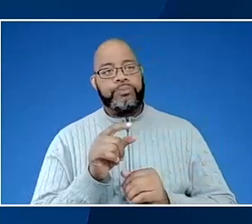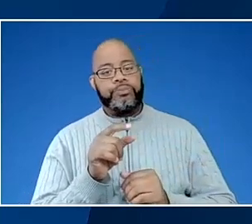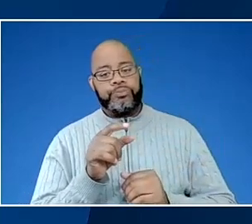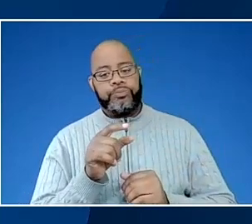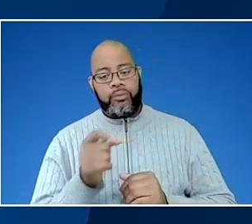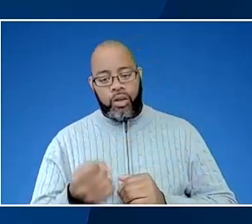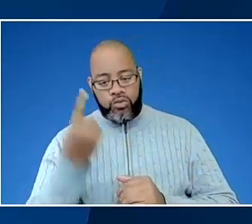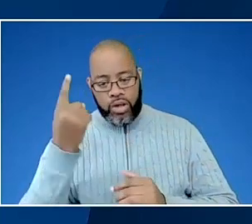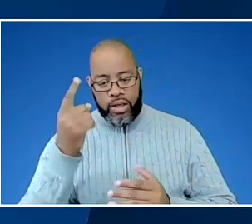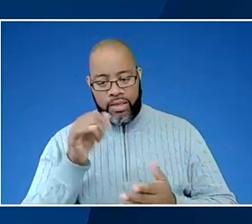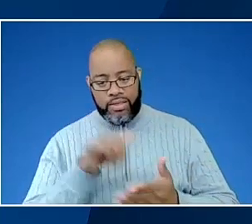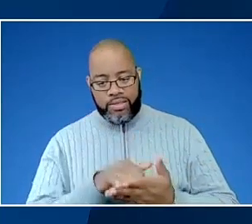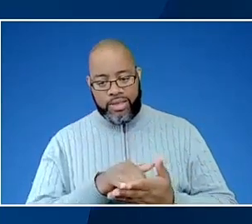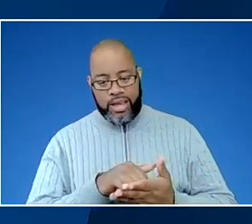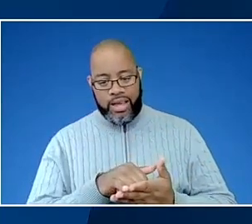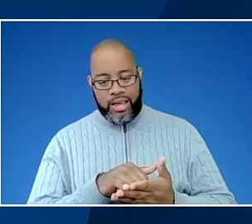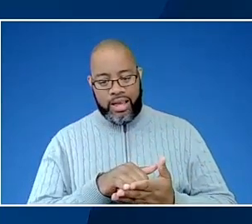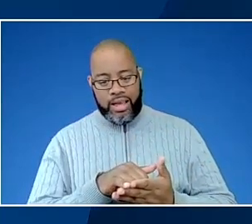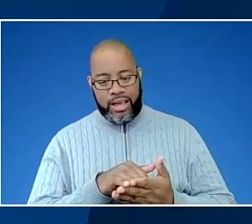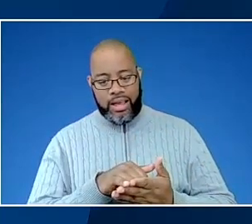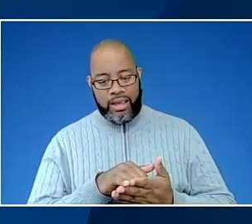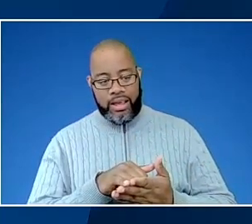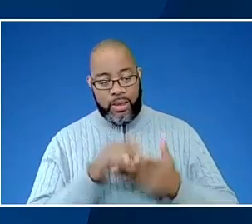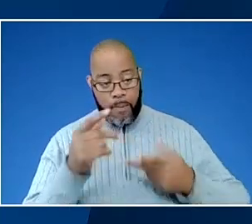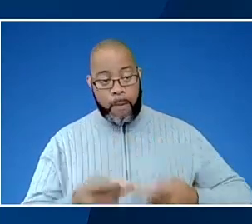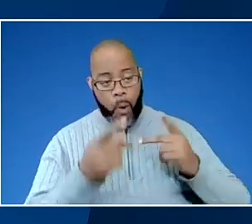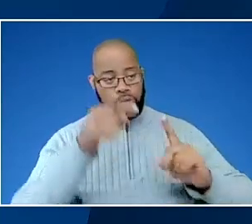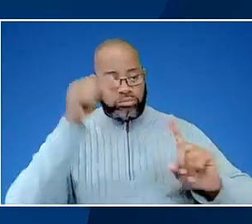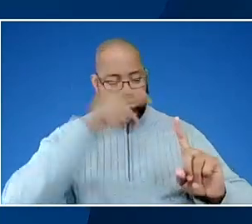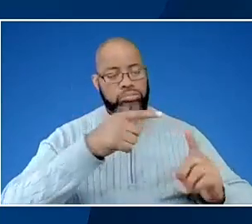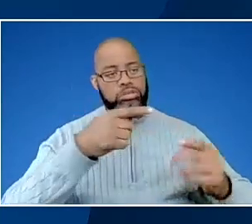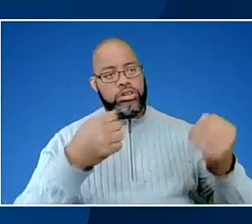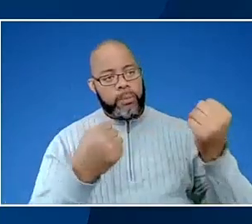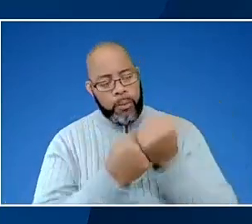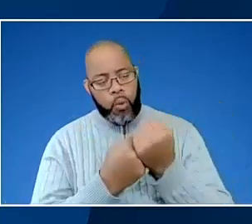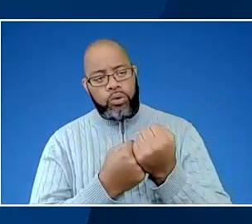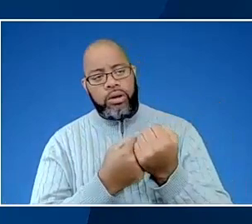is- that that's what the proposal is. Support and think about these other things